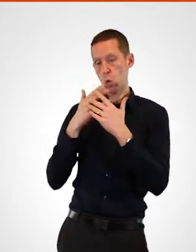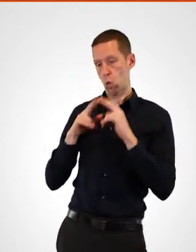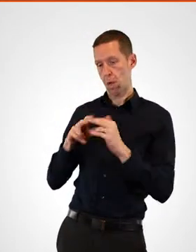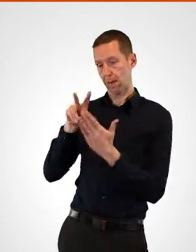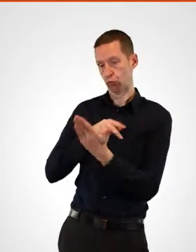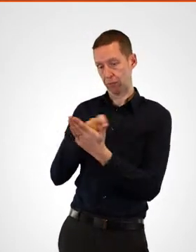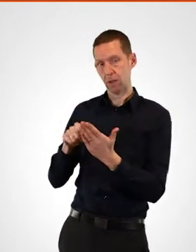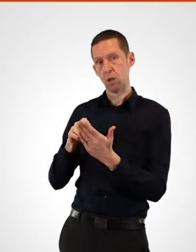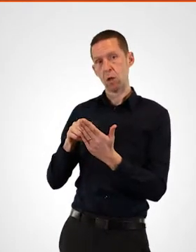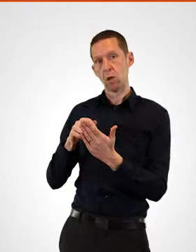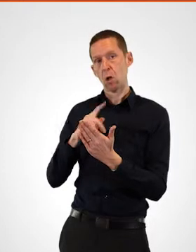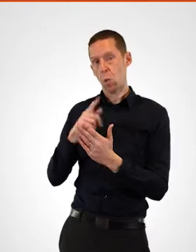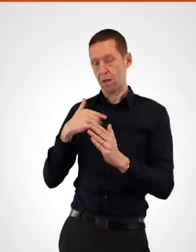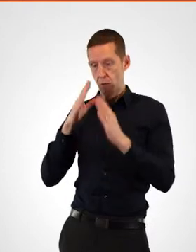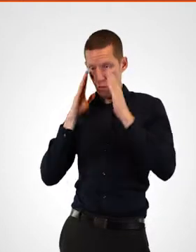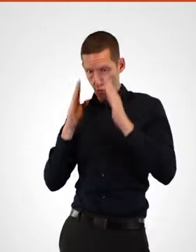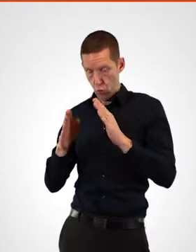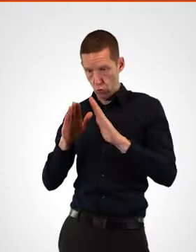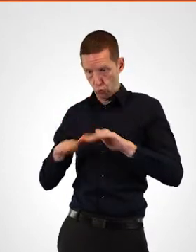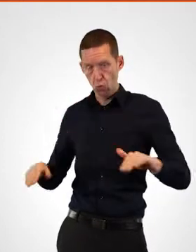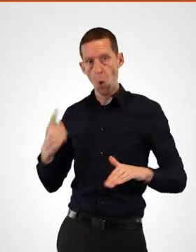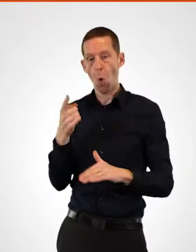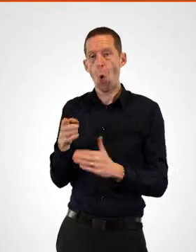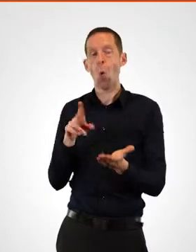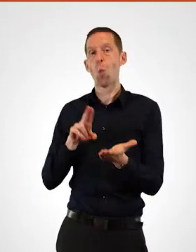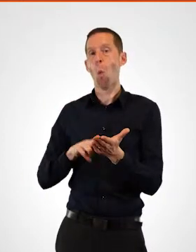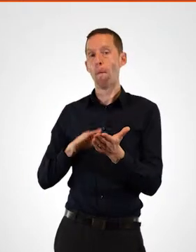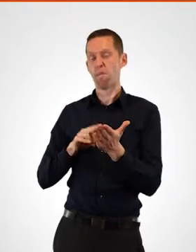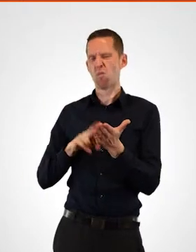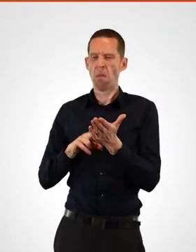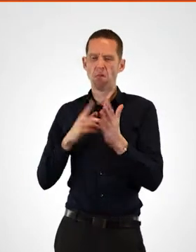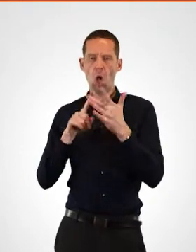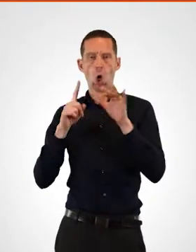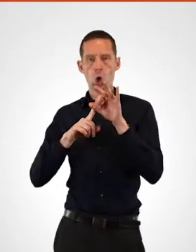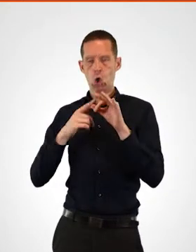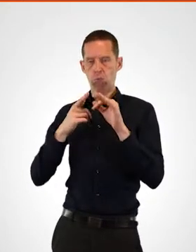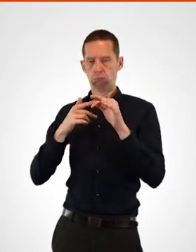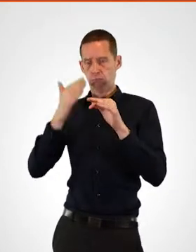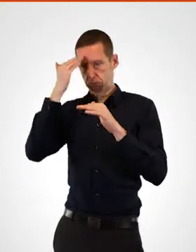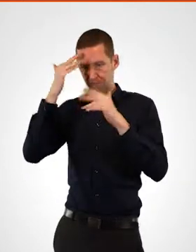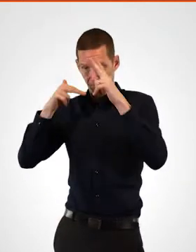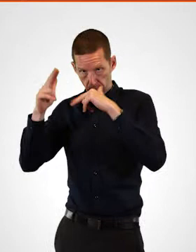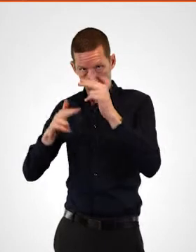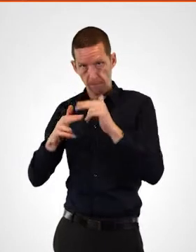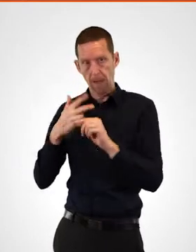what we did was focus on the children who had normal intellectual development because we felt that these were the children